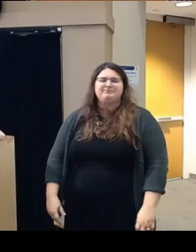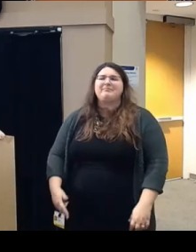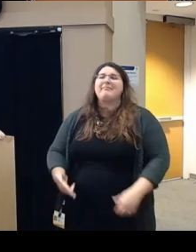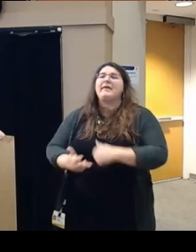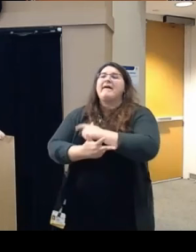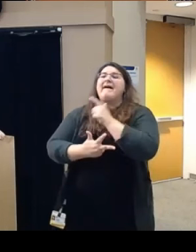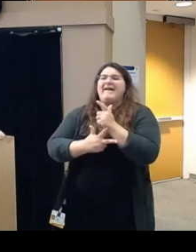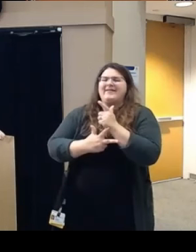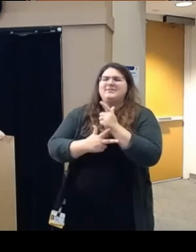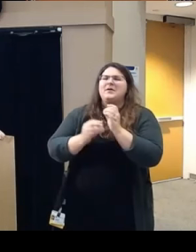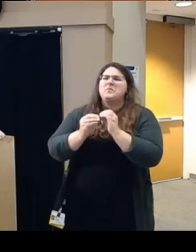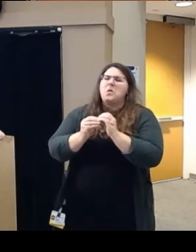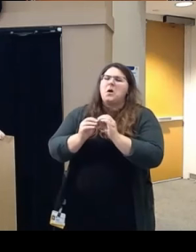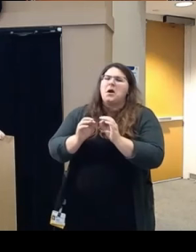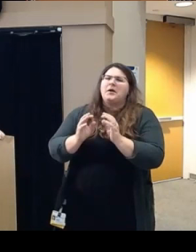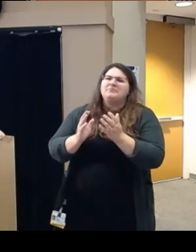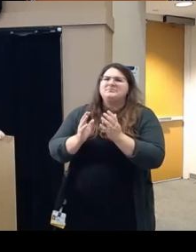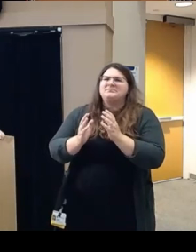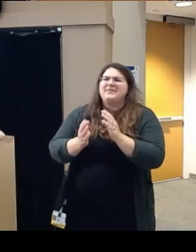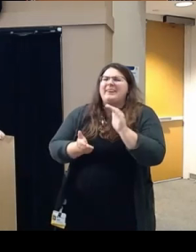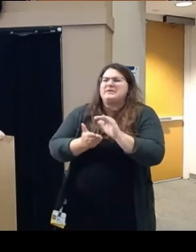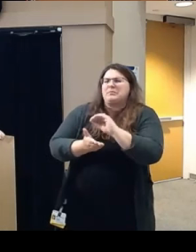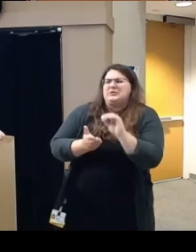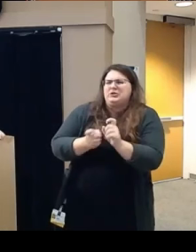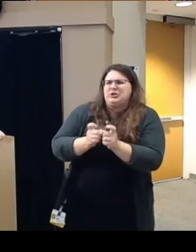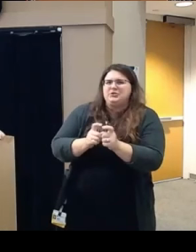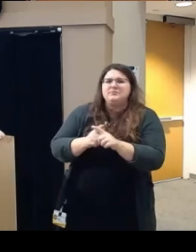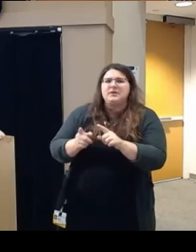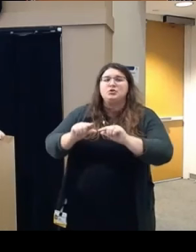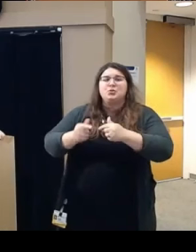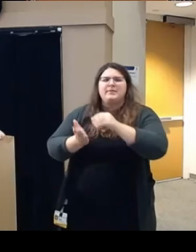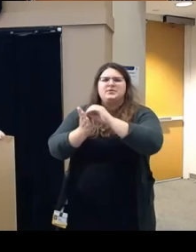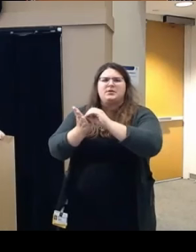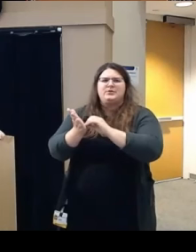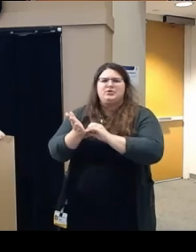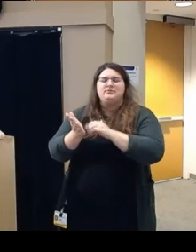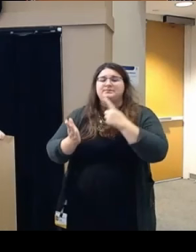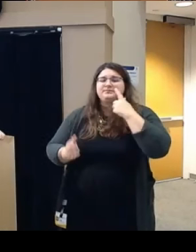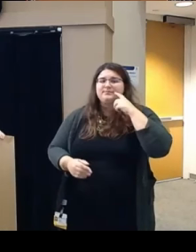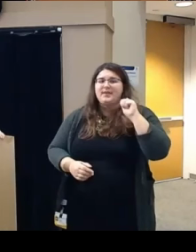about is group documentation so for all ambulatory clinics um anyone running group therapy will start